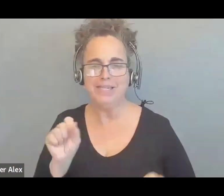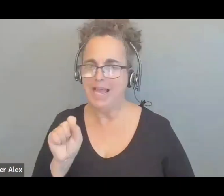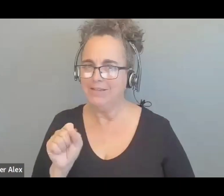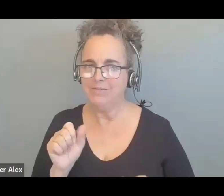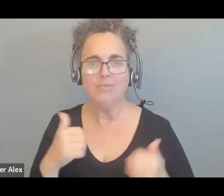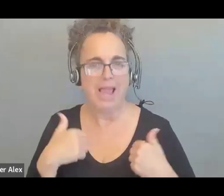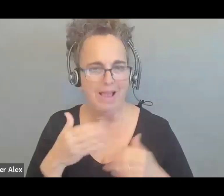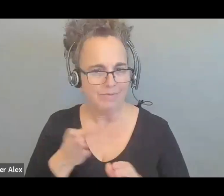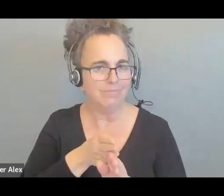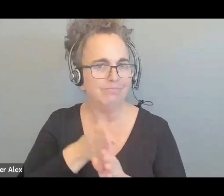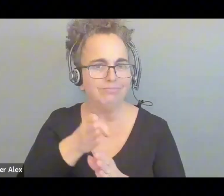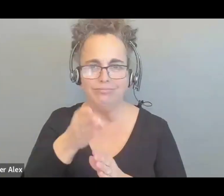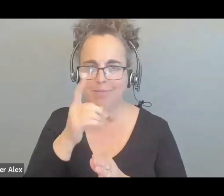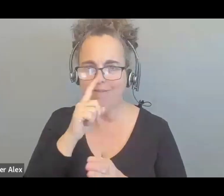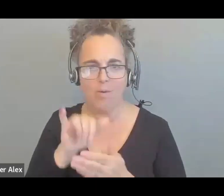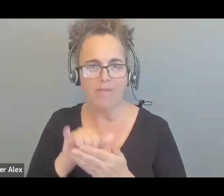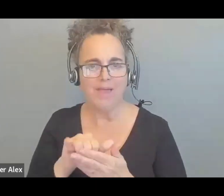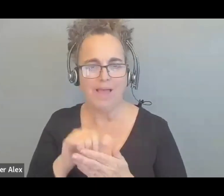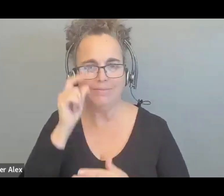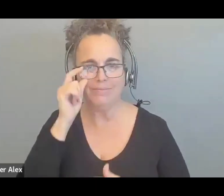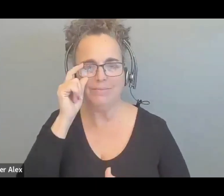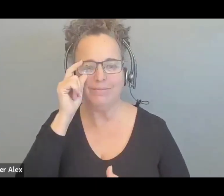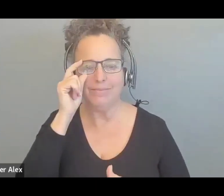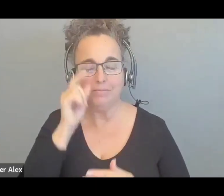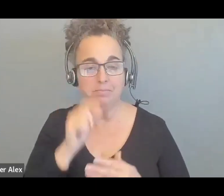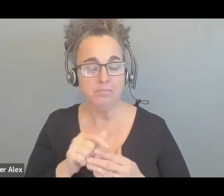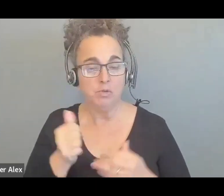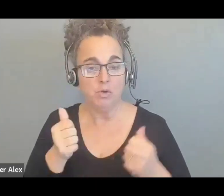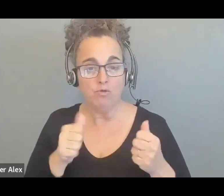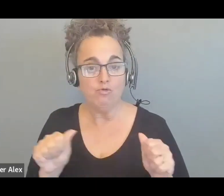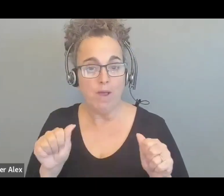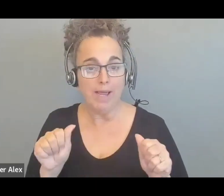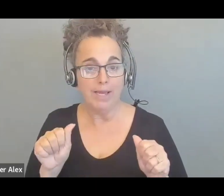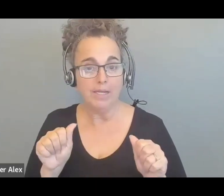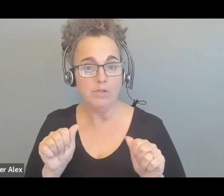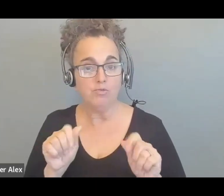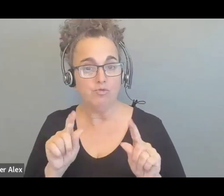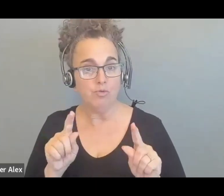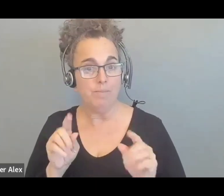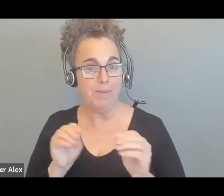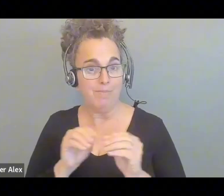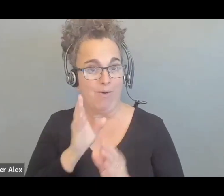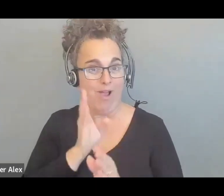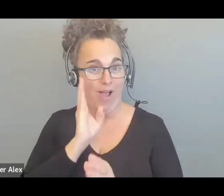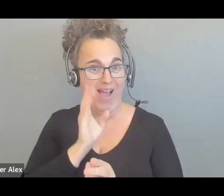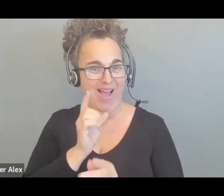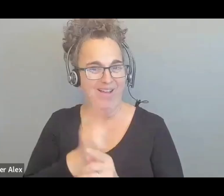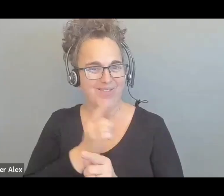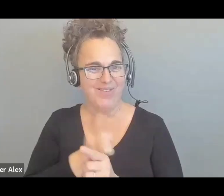And so just trying to stay a little bit on track. 'cause again, you guys opened up my heart.